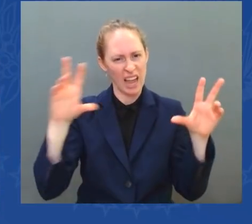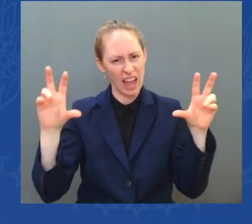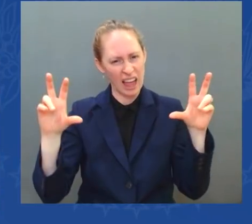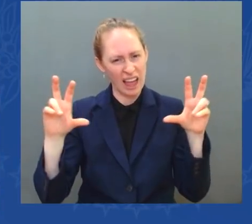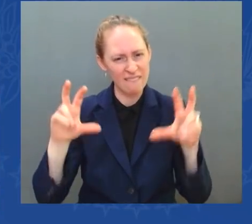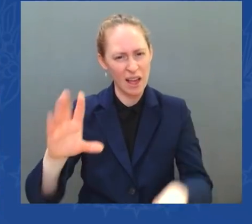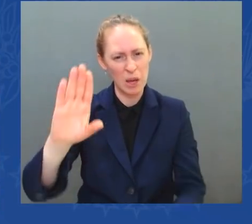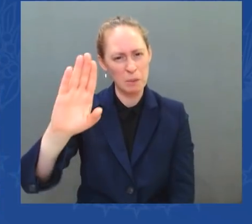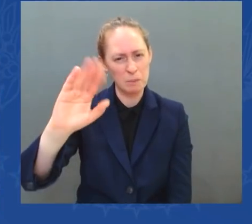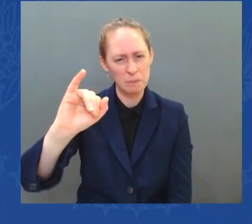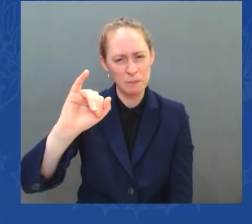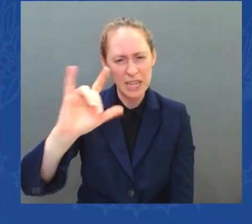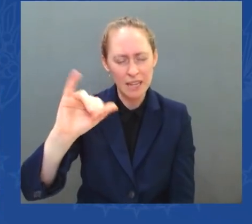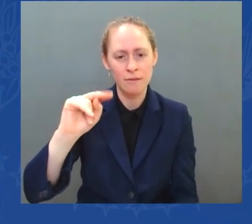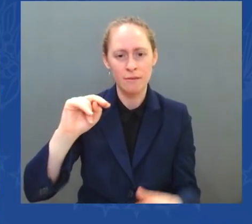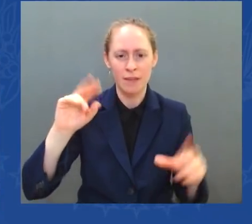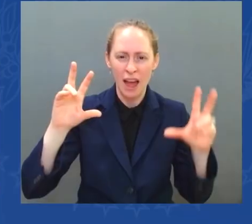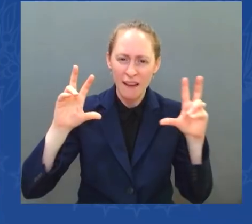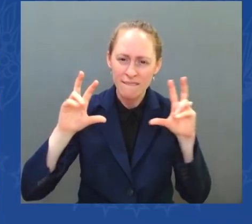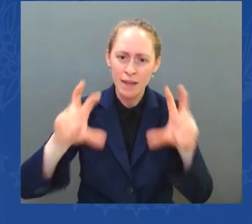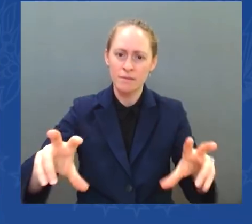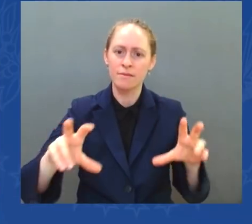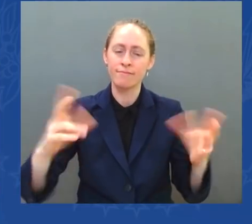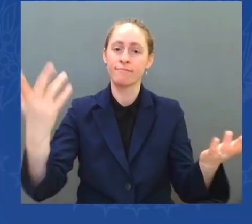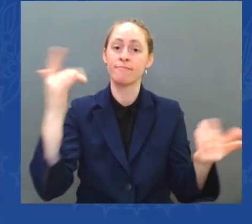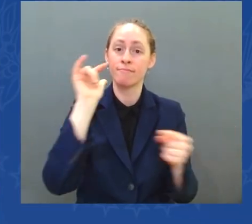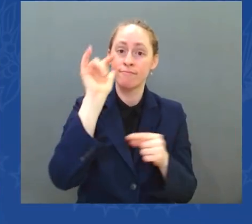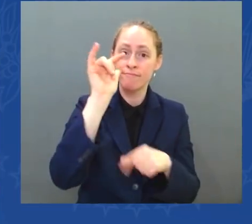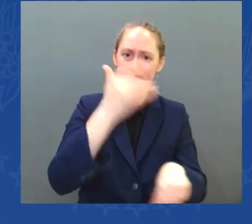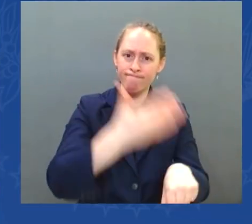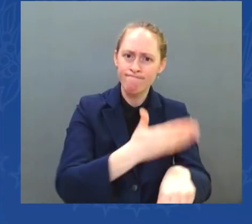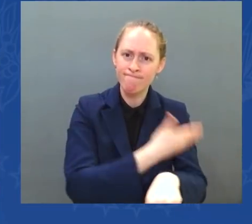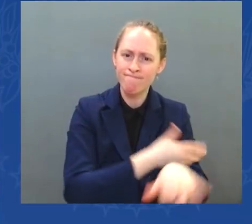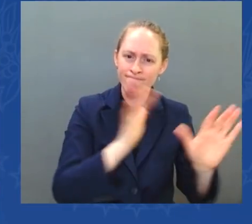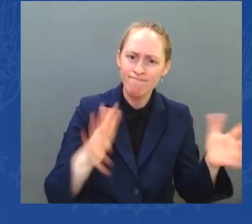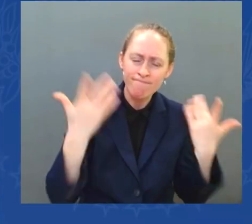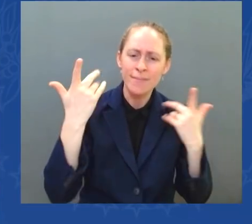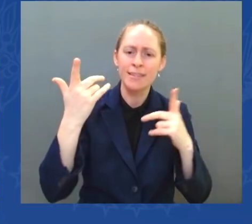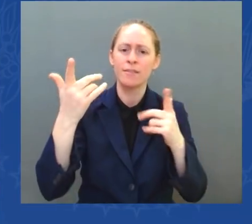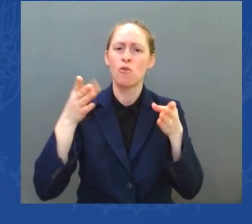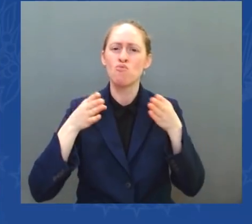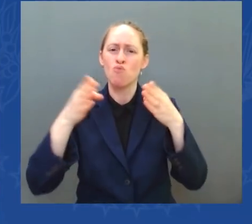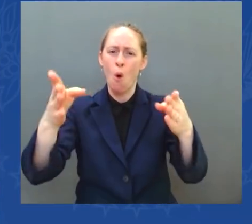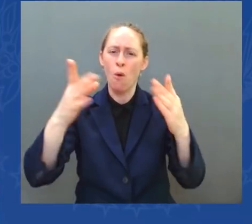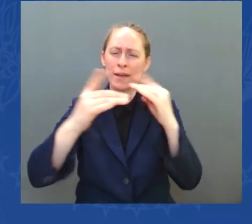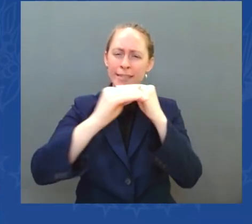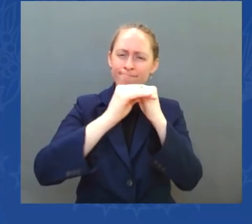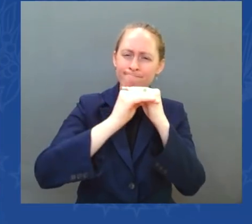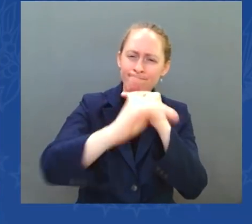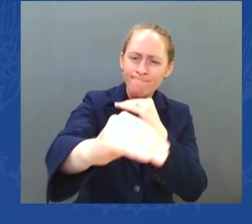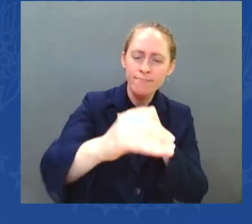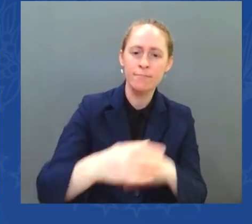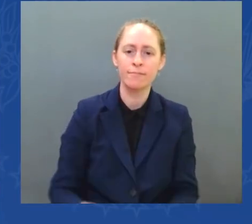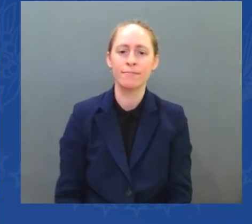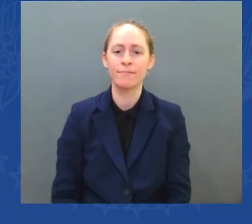I'll digress again for just a second. I was out when I was Vice President and -- at O'Hare Airport.